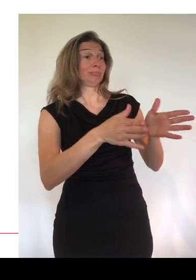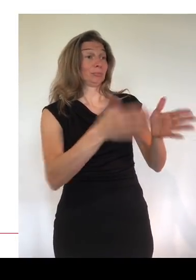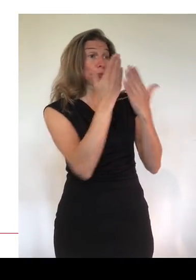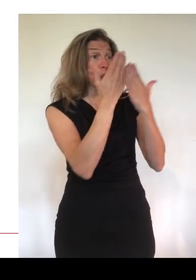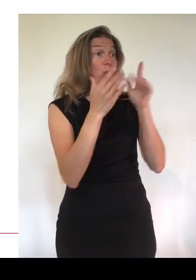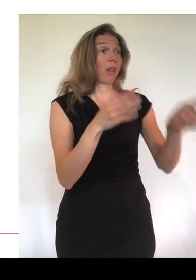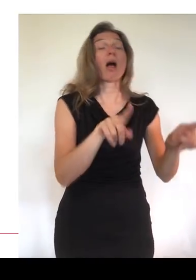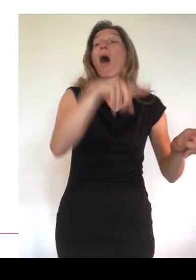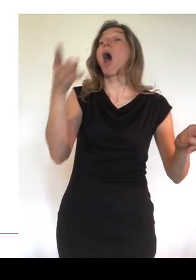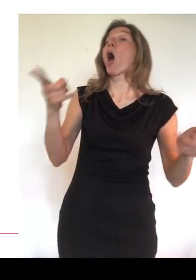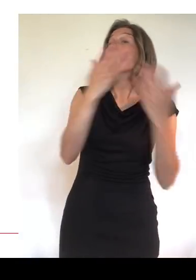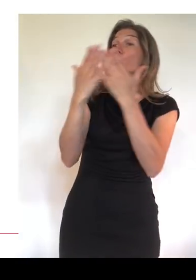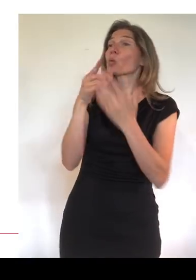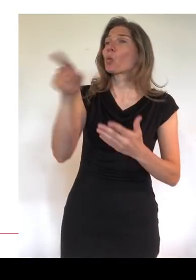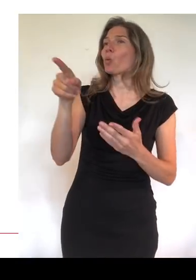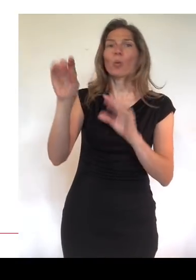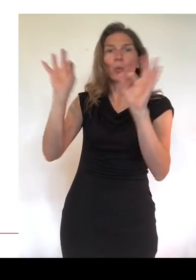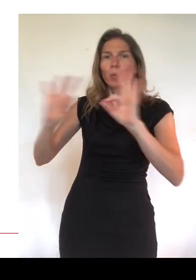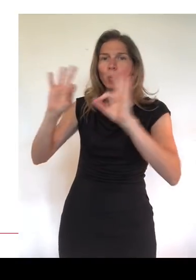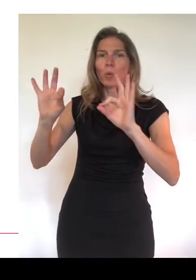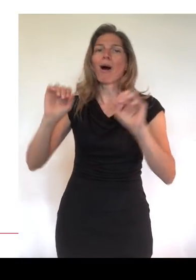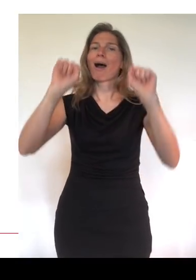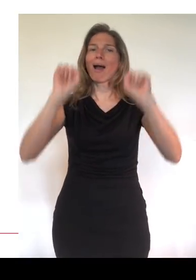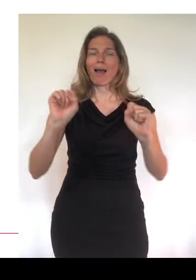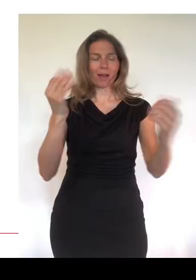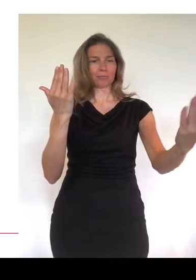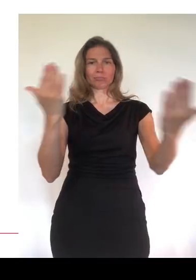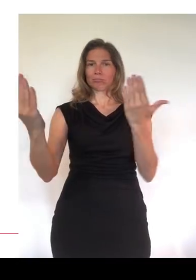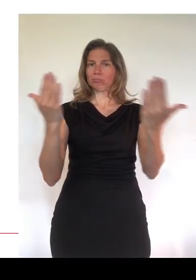development skills of the various of these schools who are saying that they